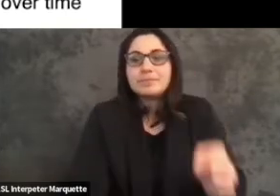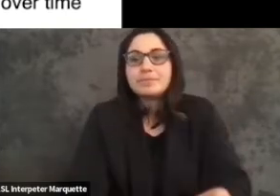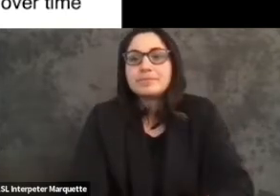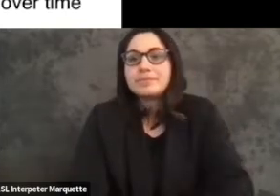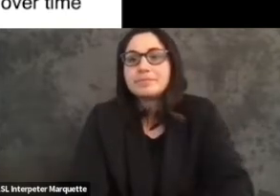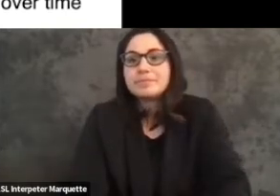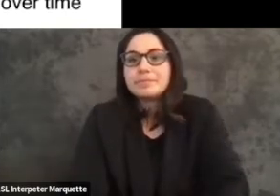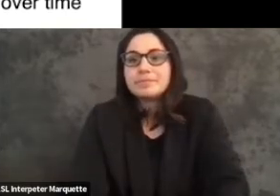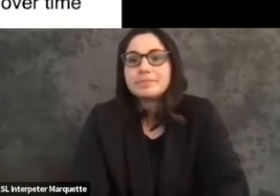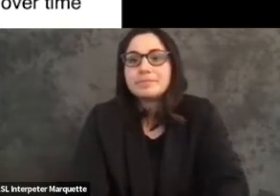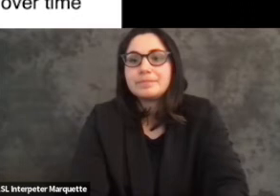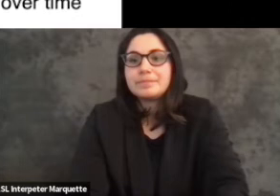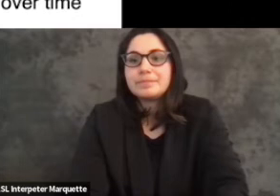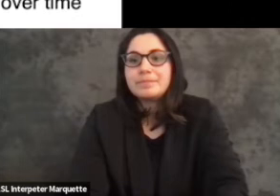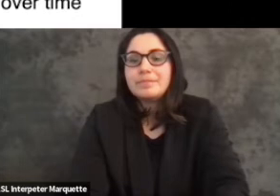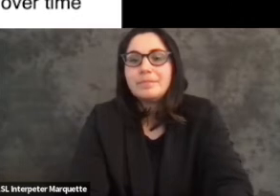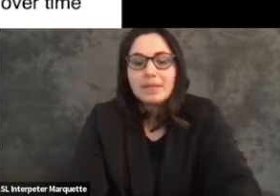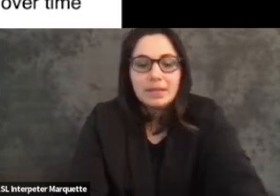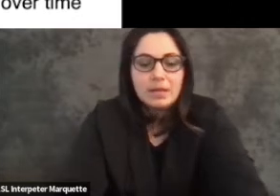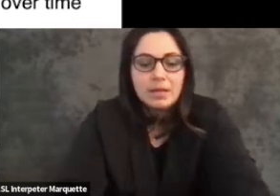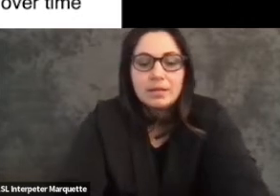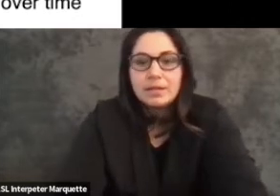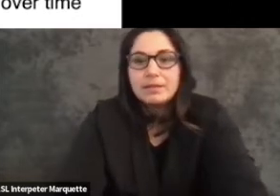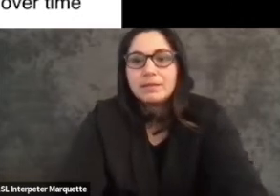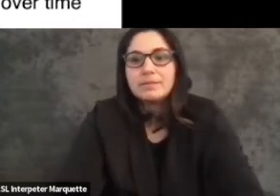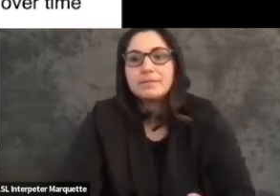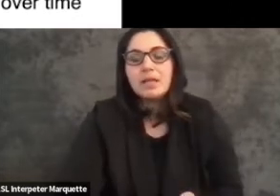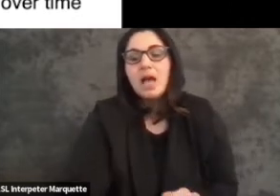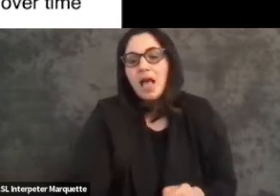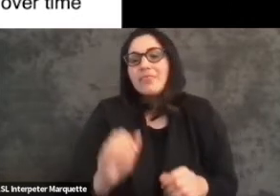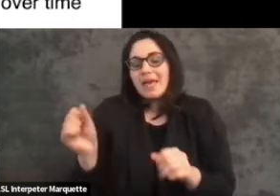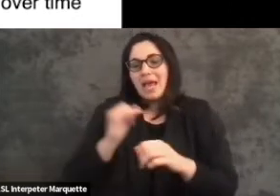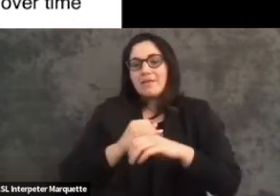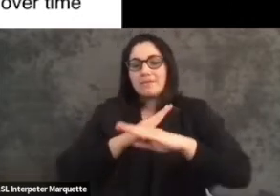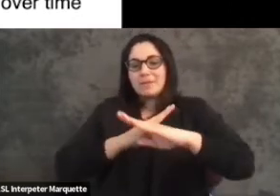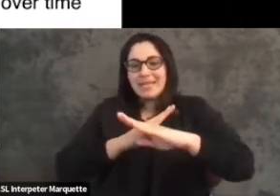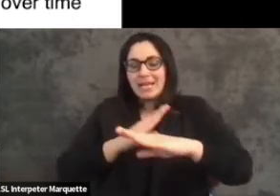is much more complicated than just antibodies. We don't know so far what's going on with